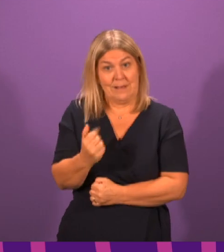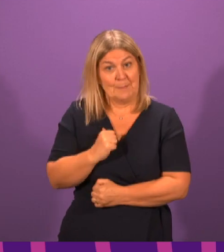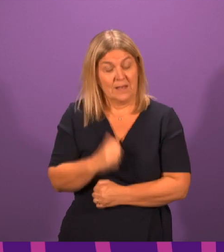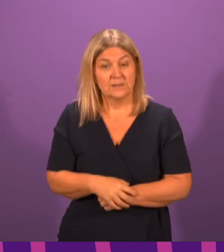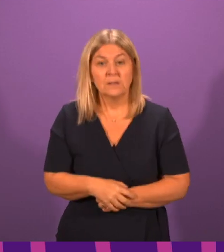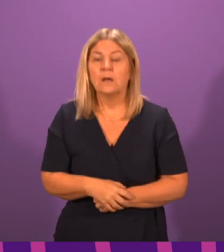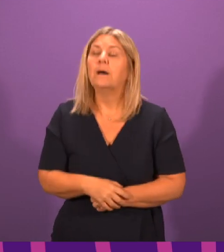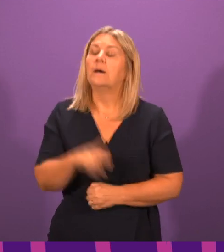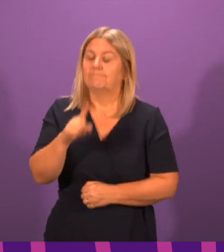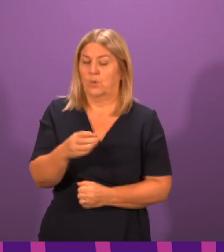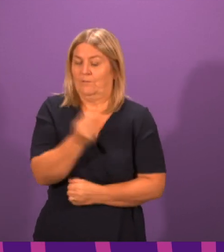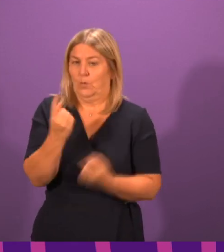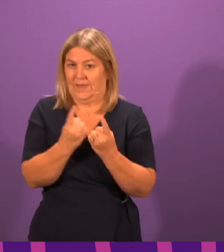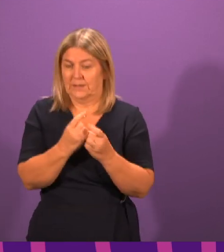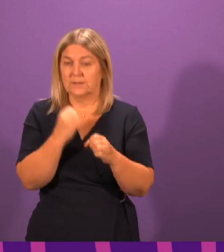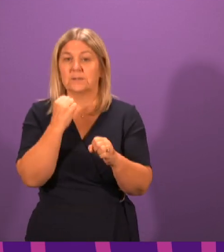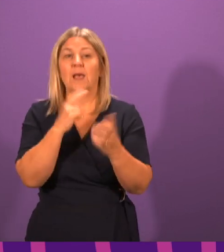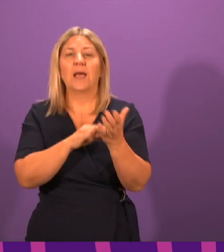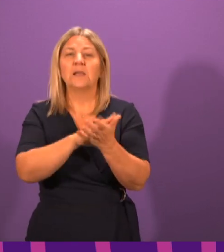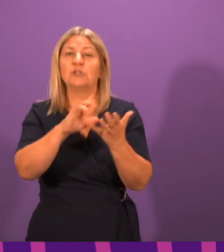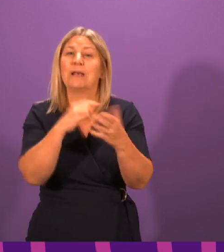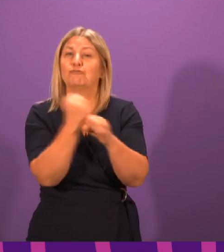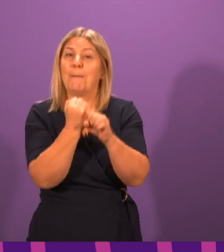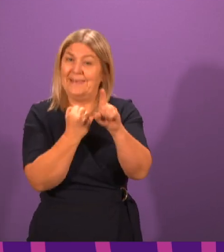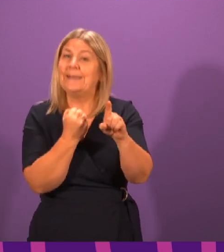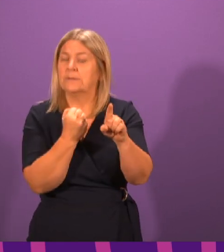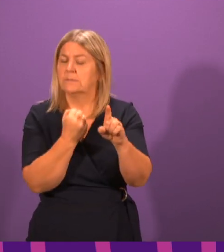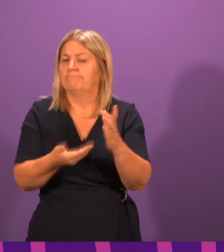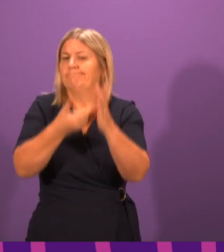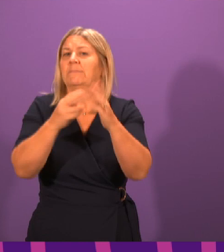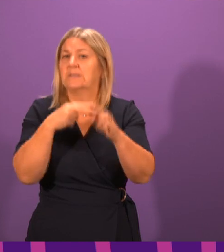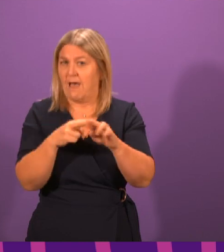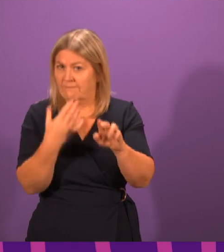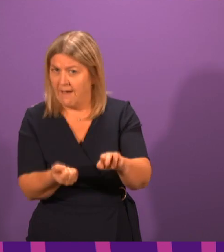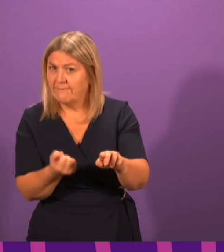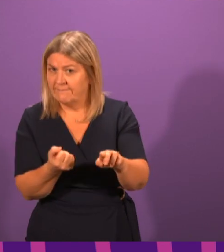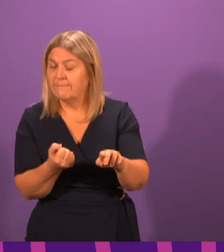make. NHS Grampian has recruited additional staff and, as I said earlier, this morning it gave us an